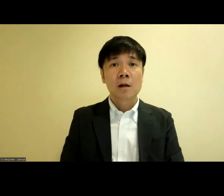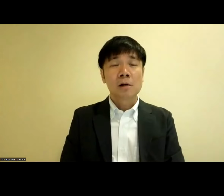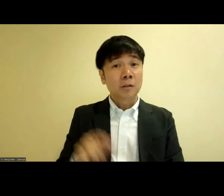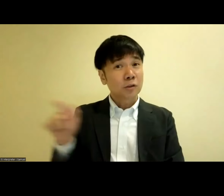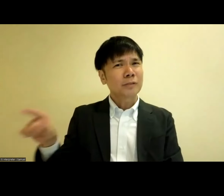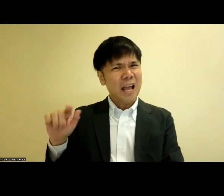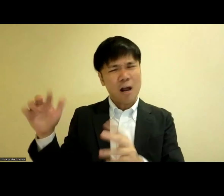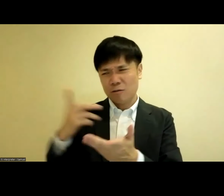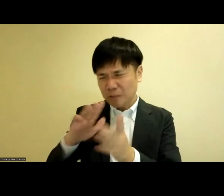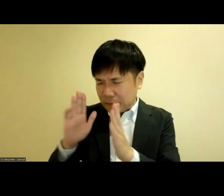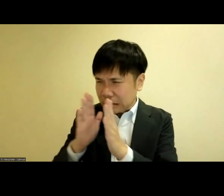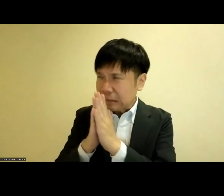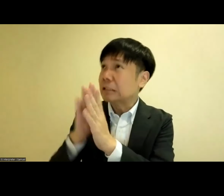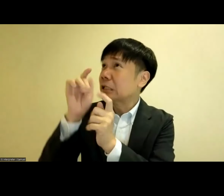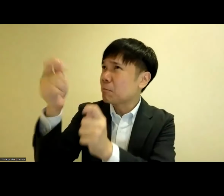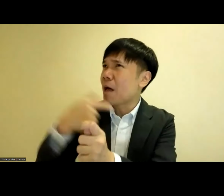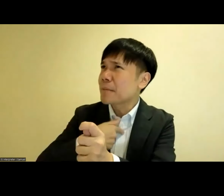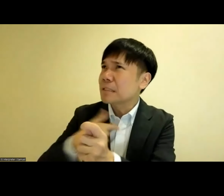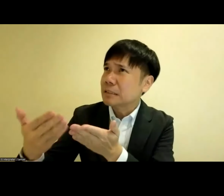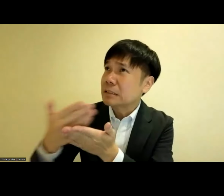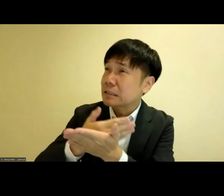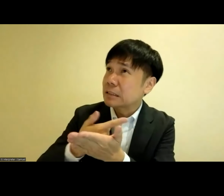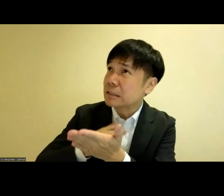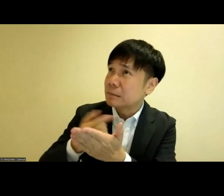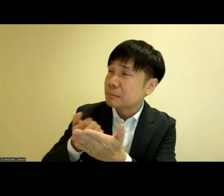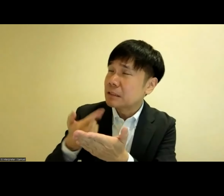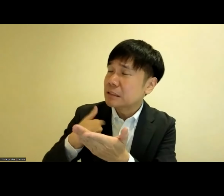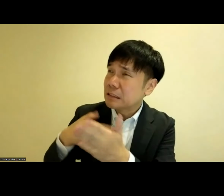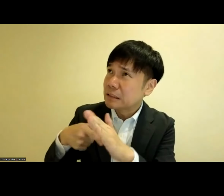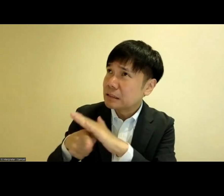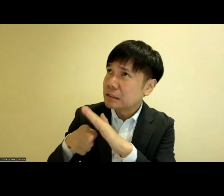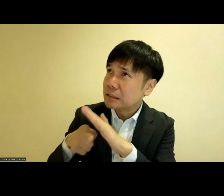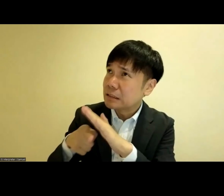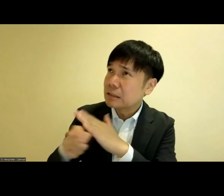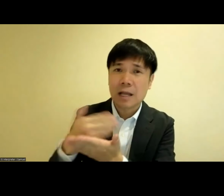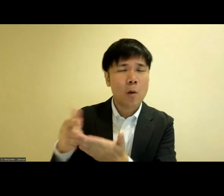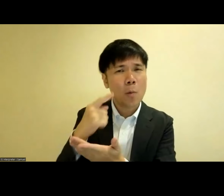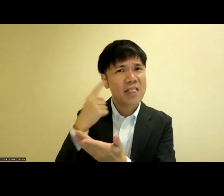As we heard from the other speaker this morning, we know refugee children with disabilities